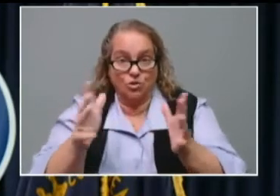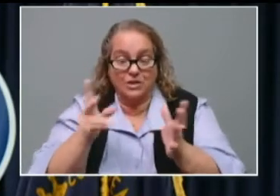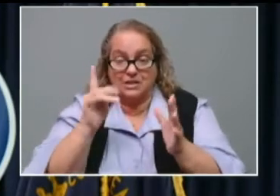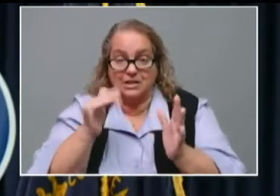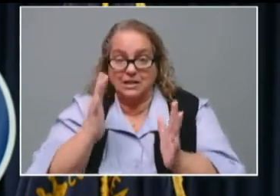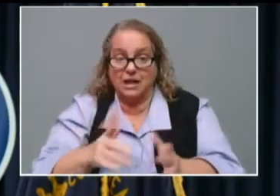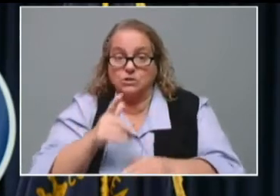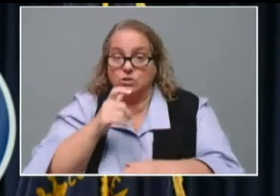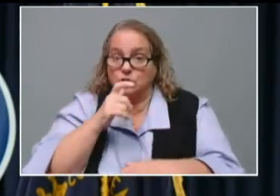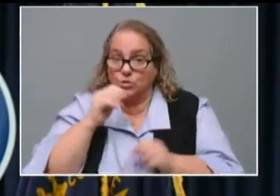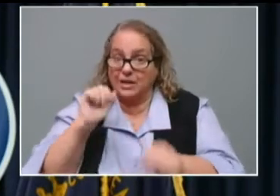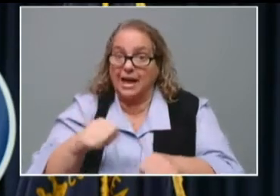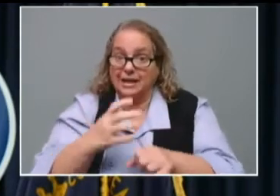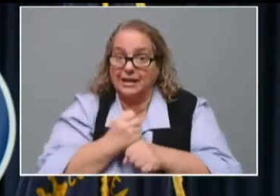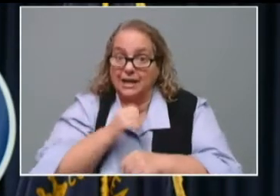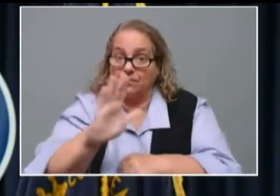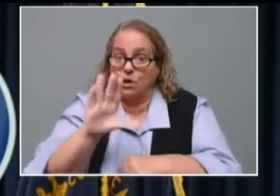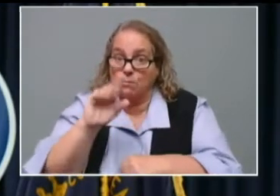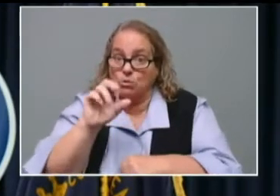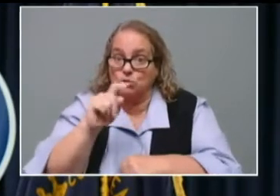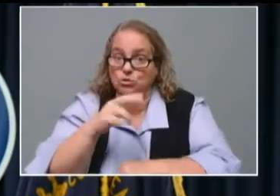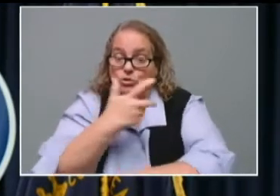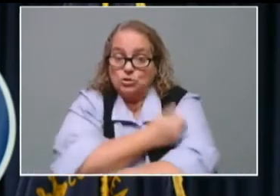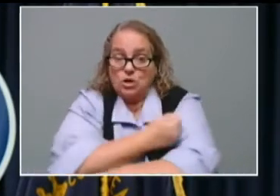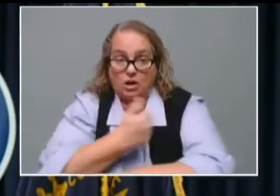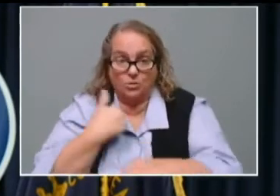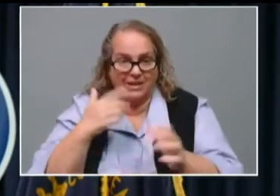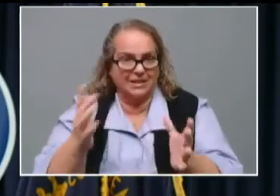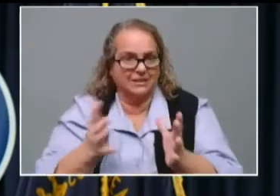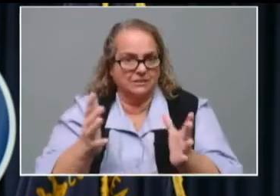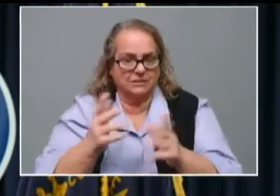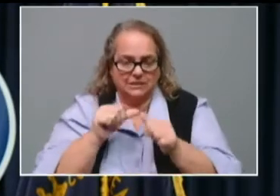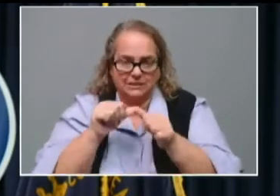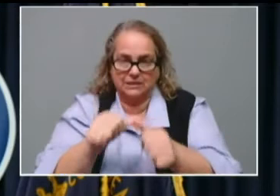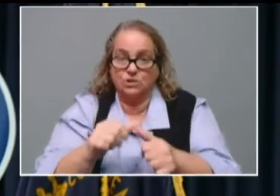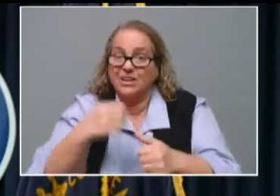booster shots. Um just to give you an idea, remember you can get your booster